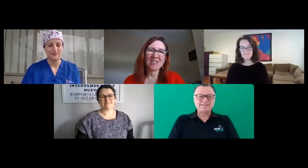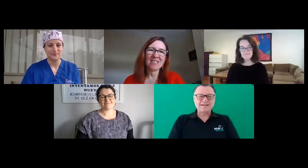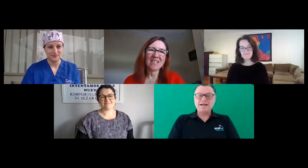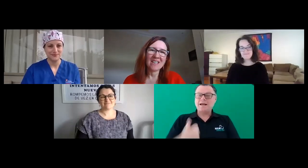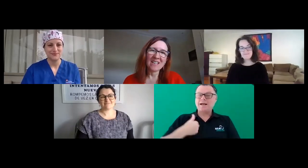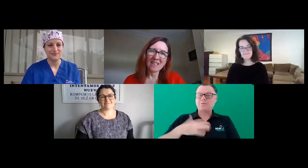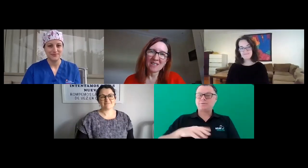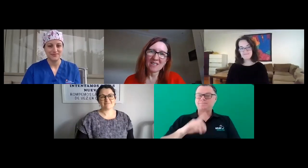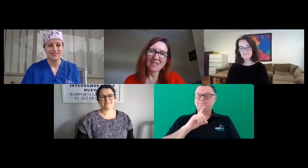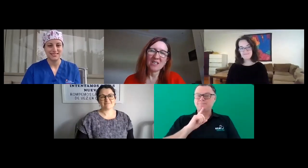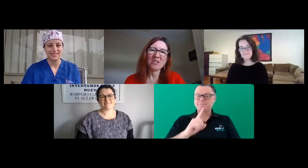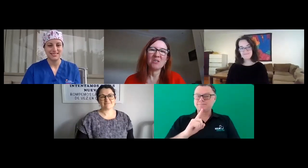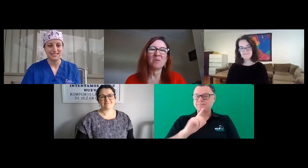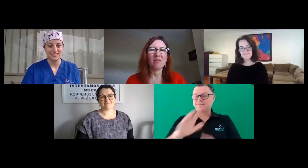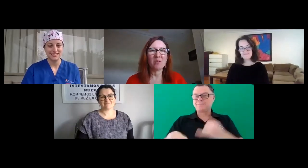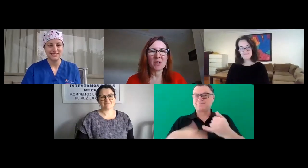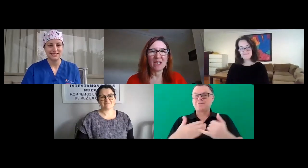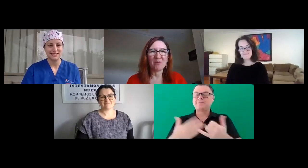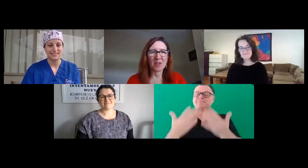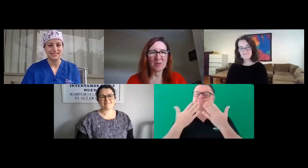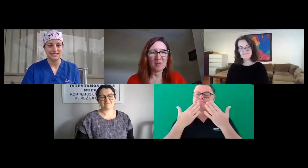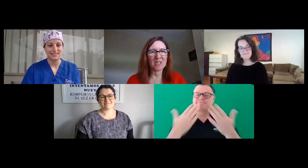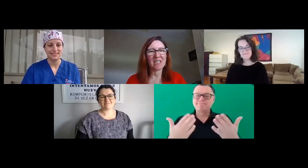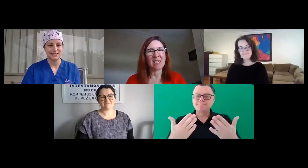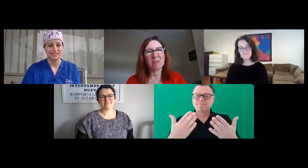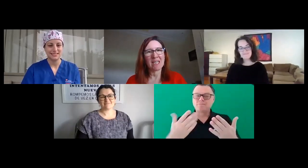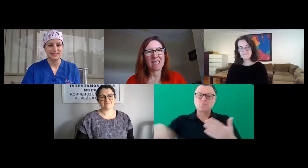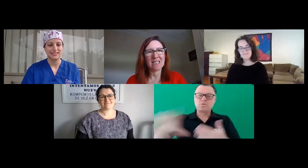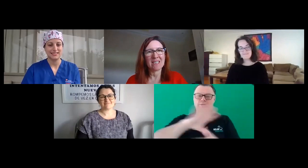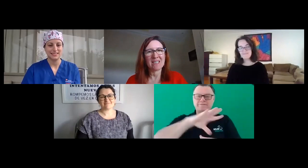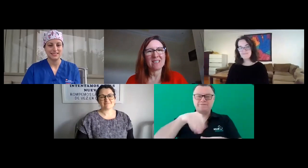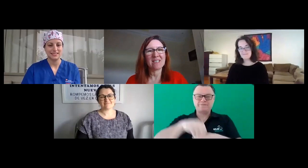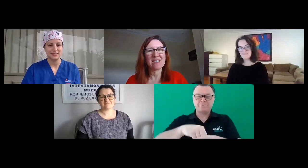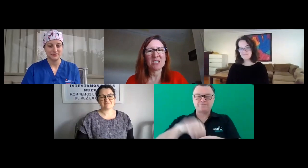say thanks to everybody involved in making this session